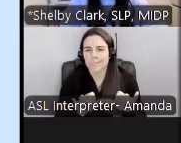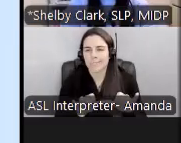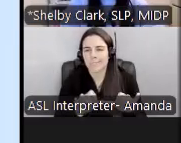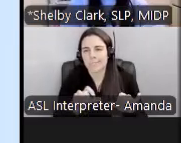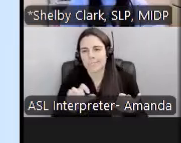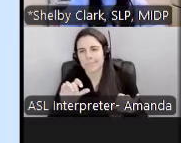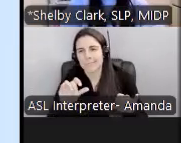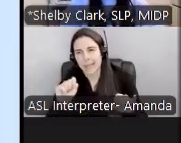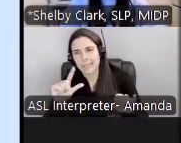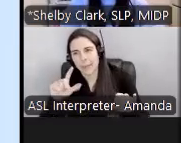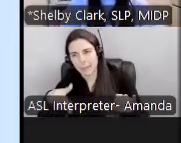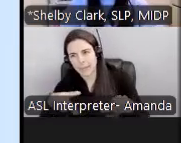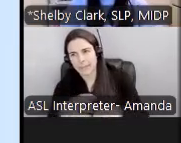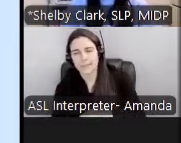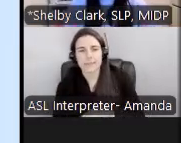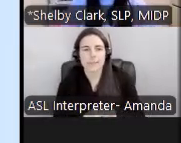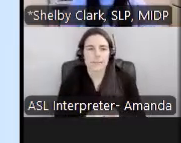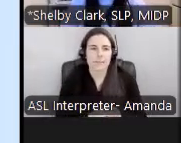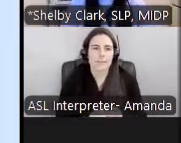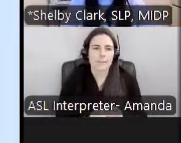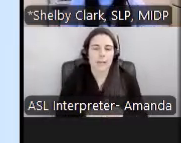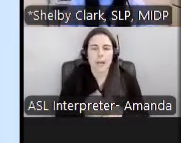something just typical construction variability?